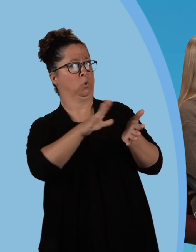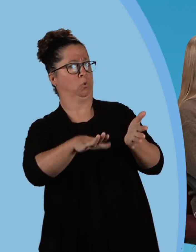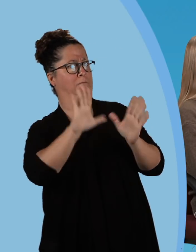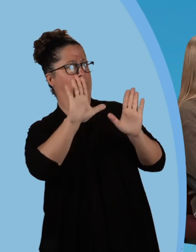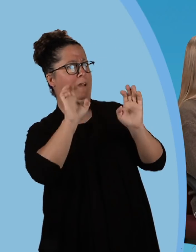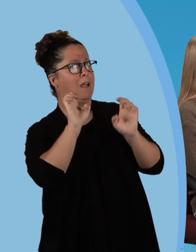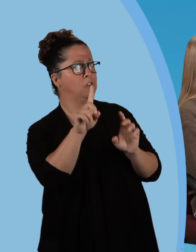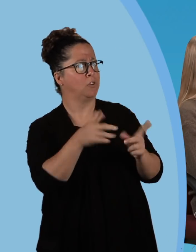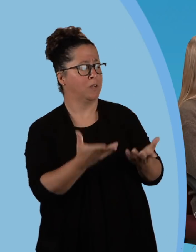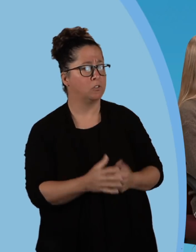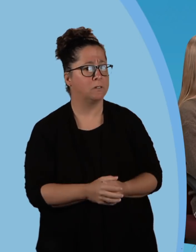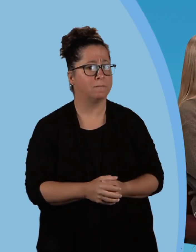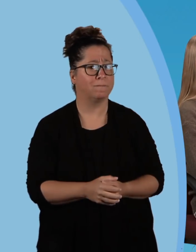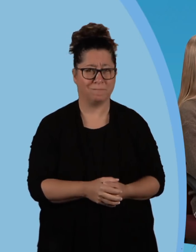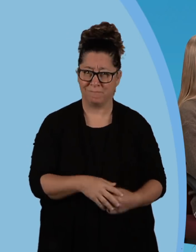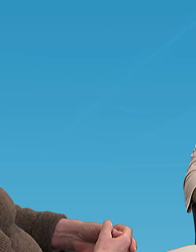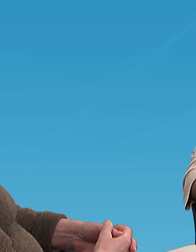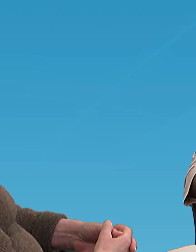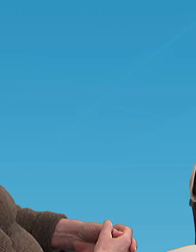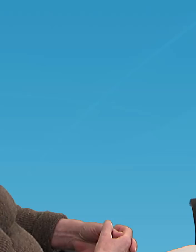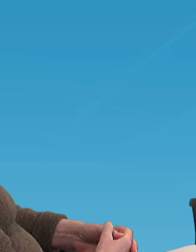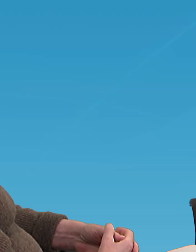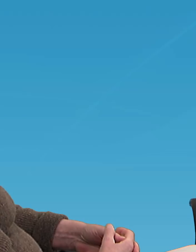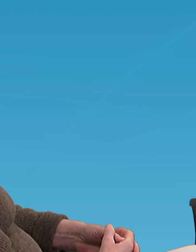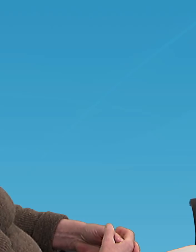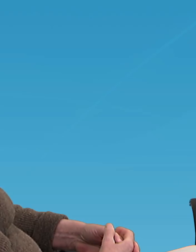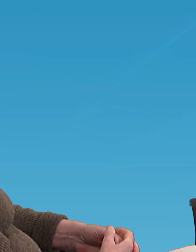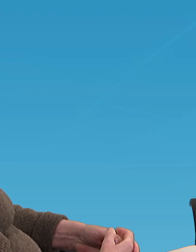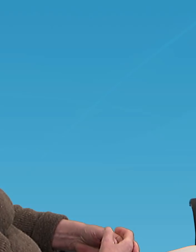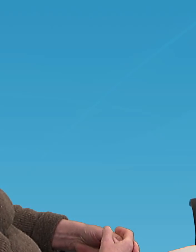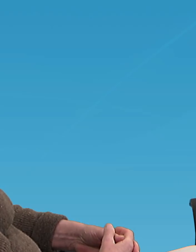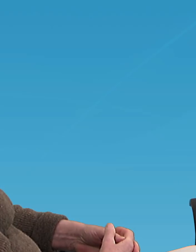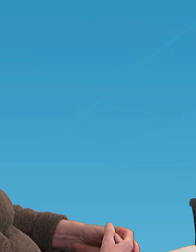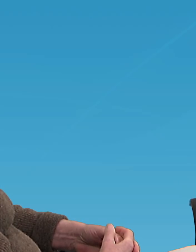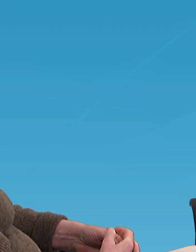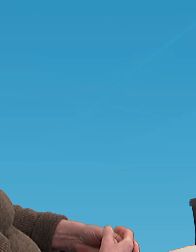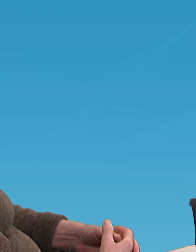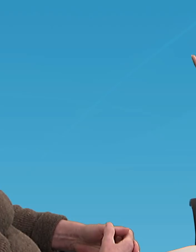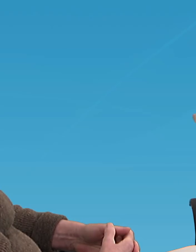or hard of hearing student's education. Yes, wow, I didn't realize this,